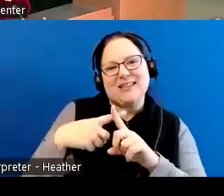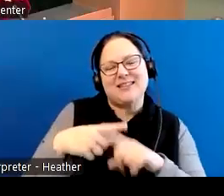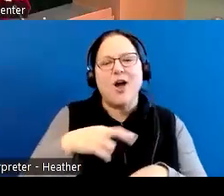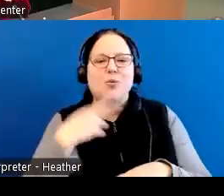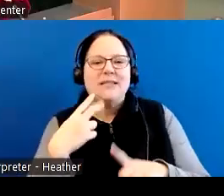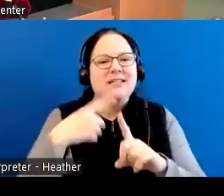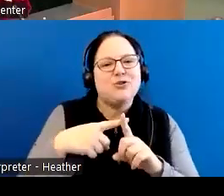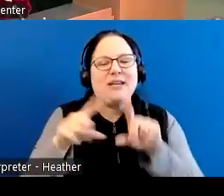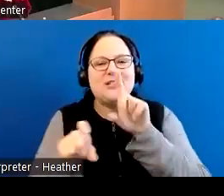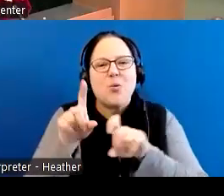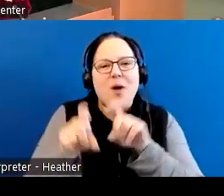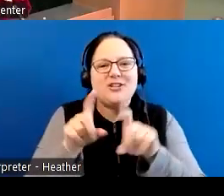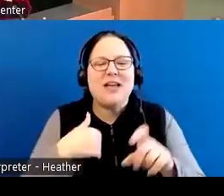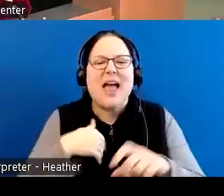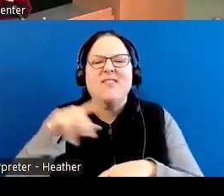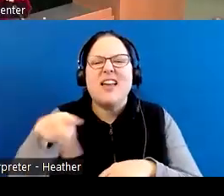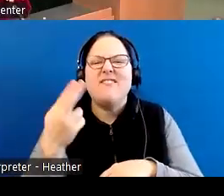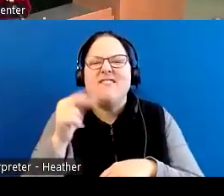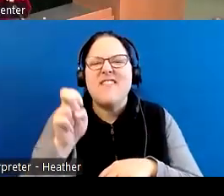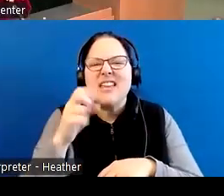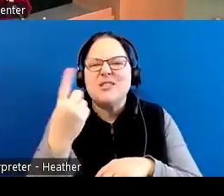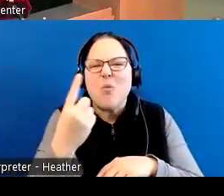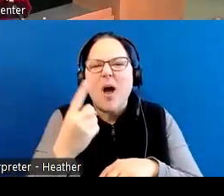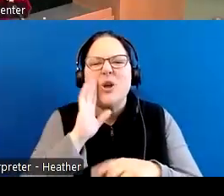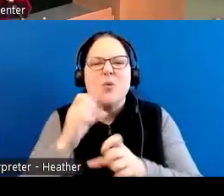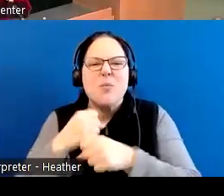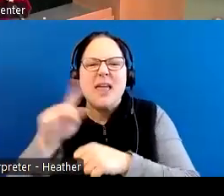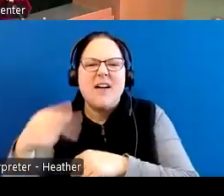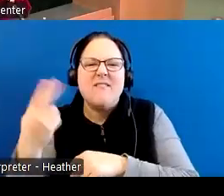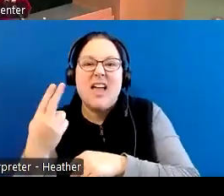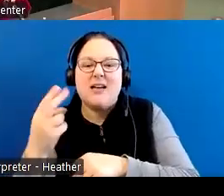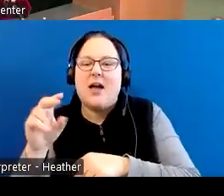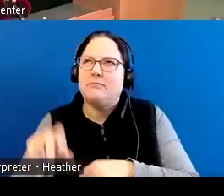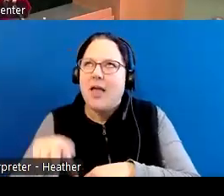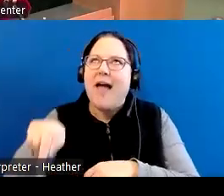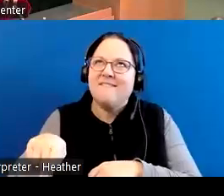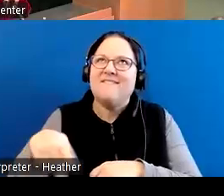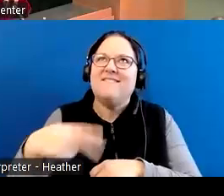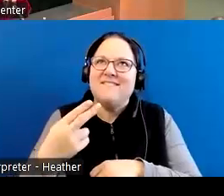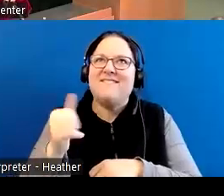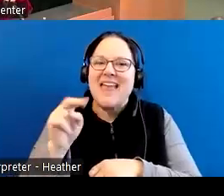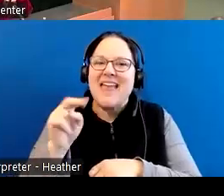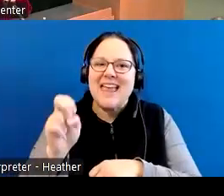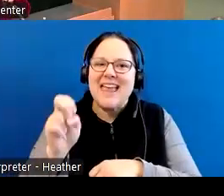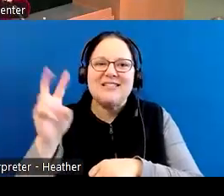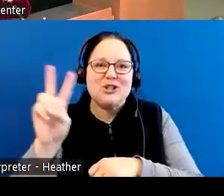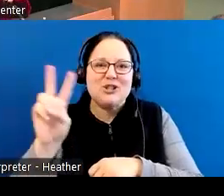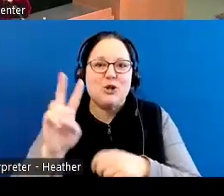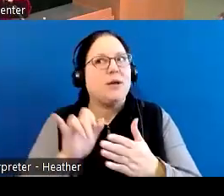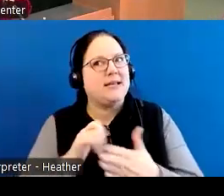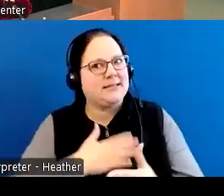is we have a phase one that happened and we're going to make a phase two. If anyone wants to talk to me more about that, it became my special interest. These guys were making fun of me that I